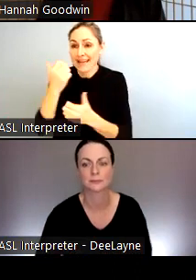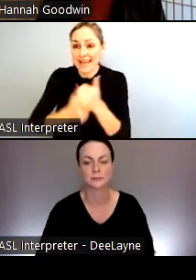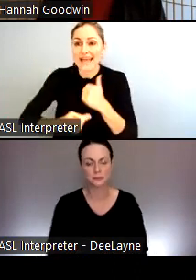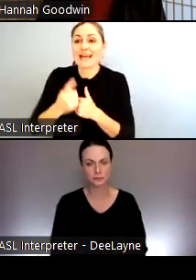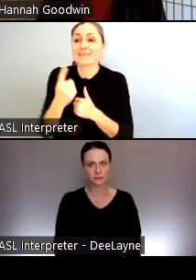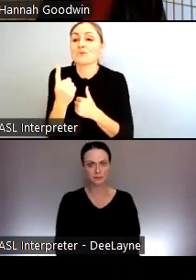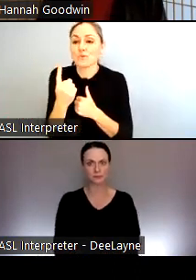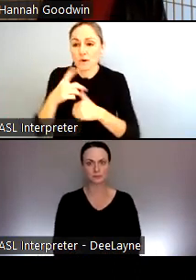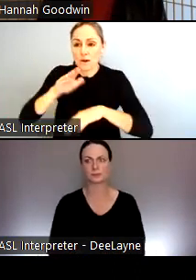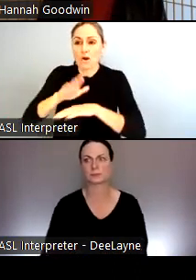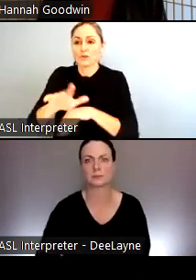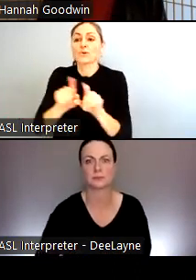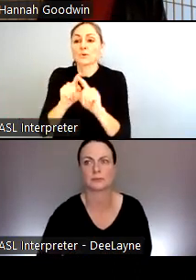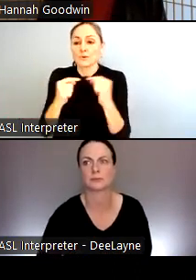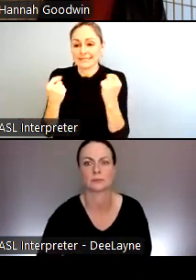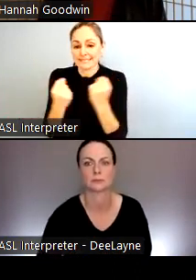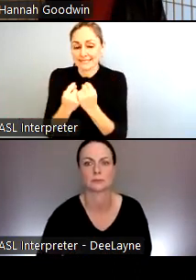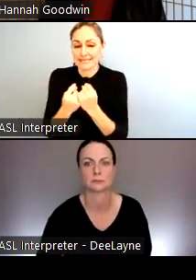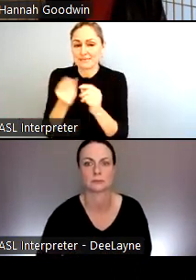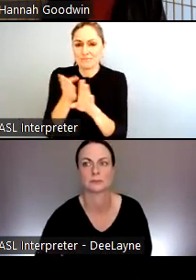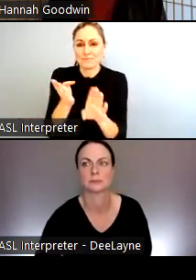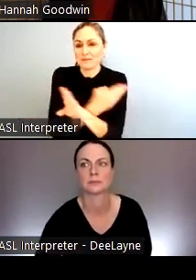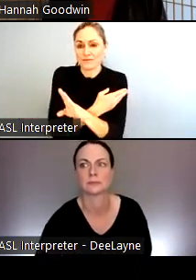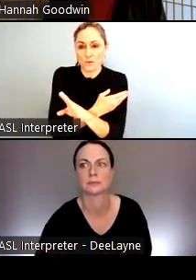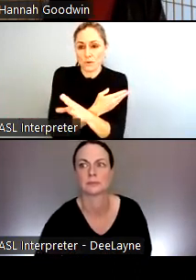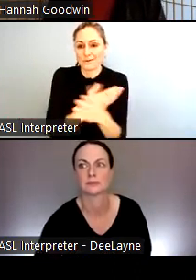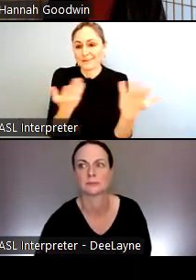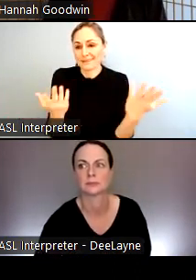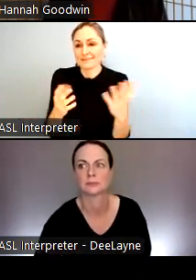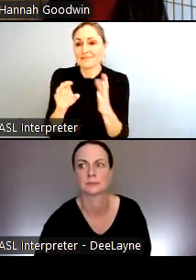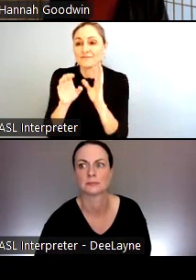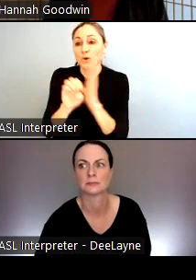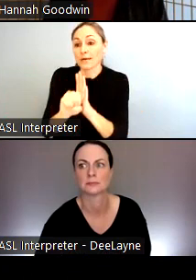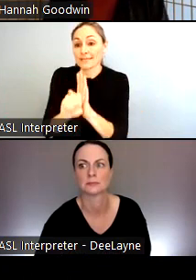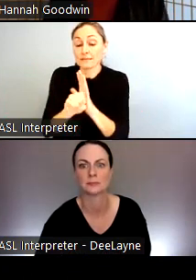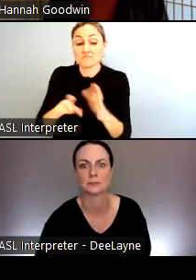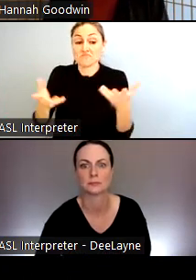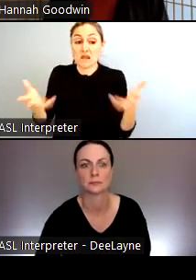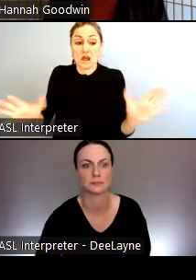on your team ahead of time. So for example, if you know that you would like